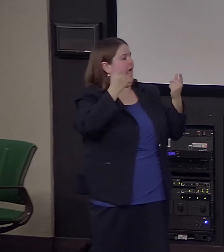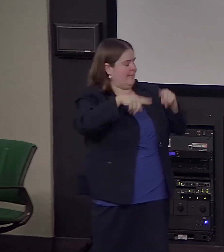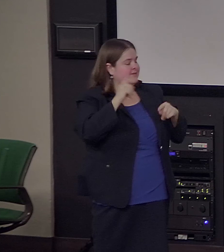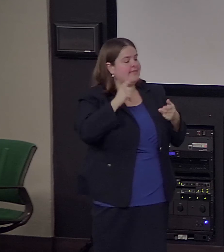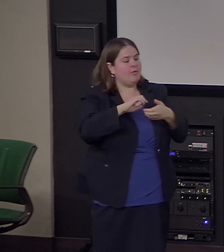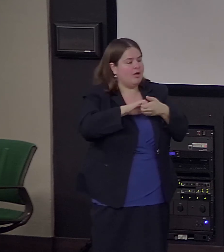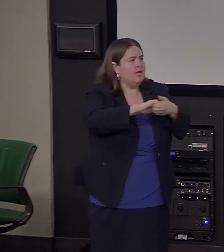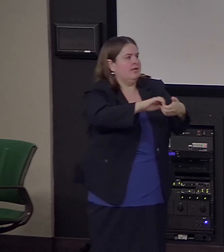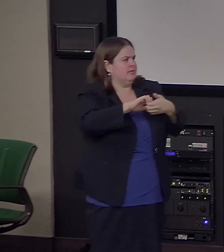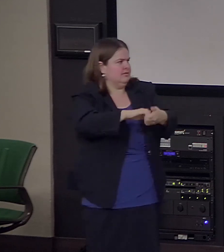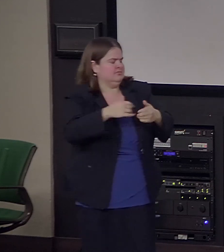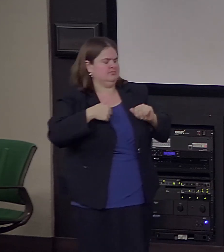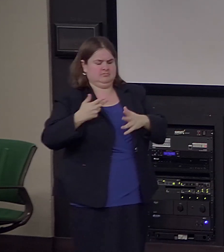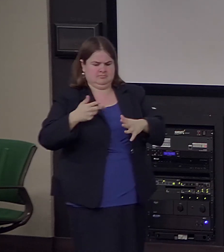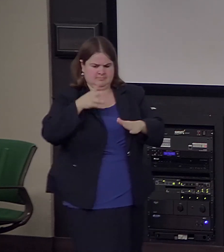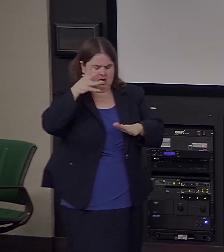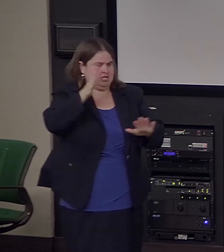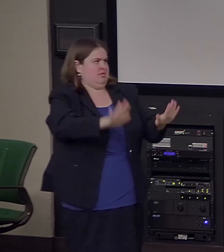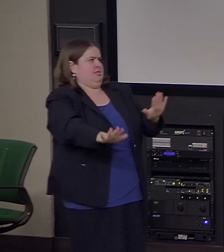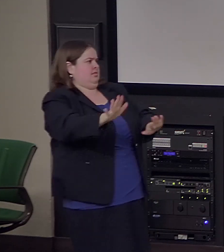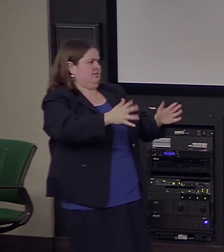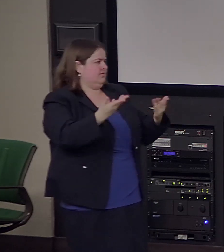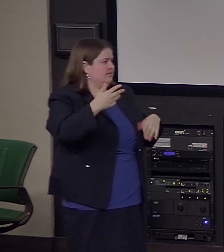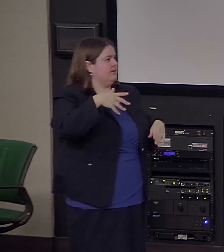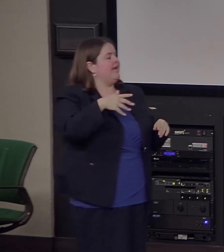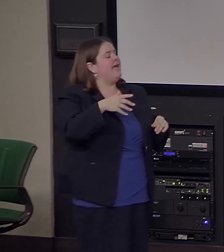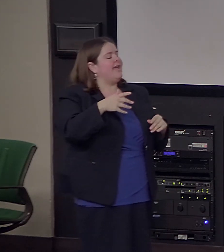They also report that the children are not,